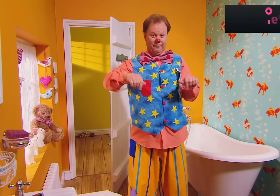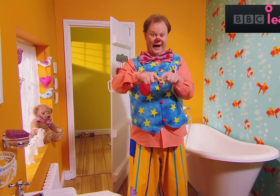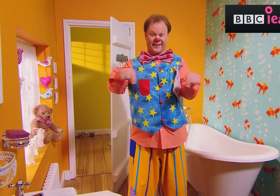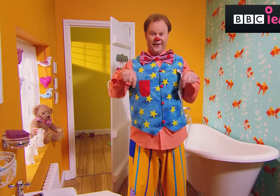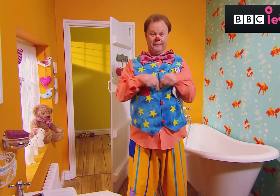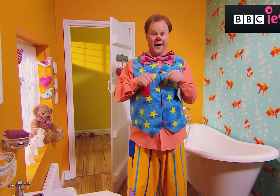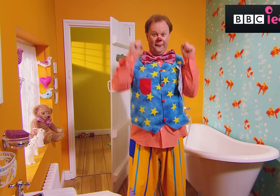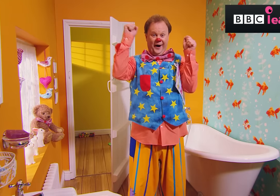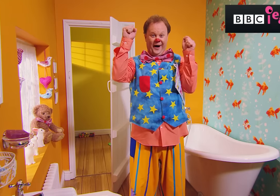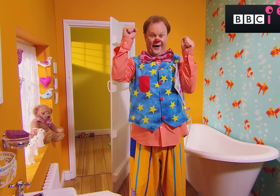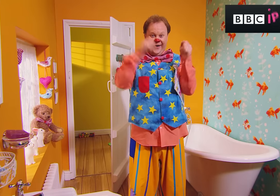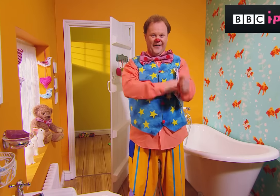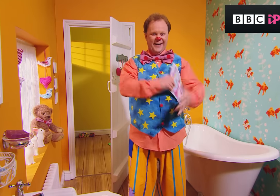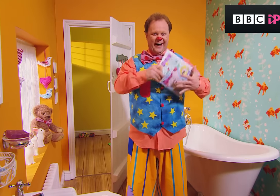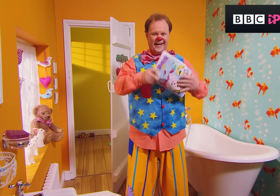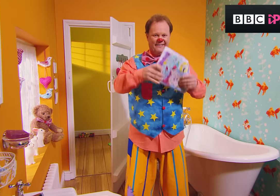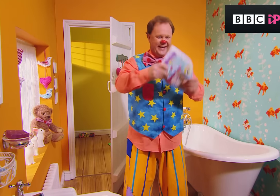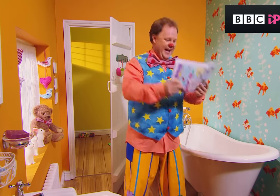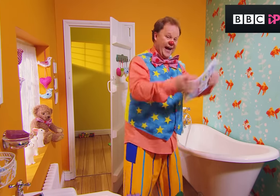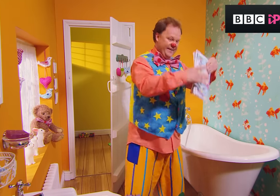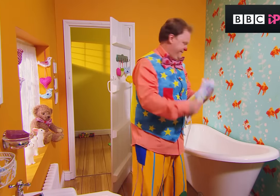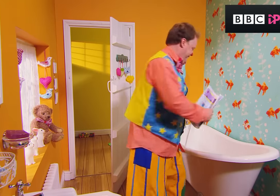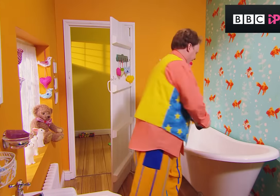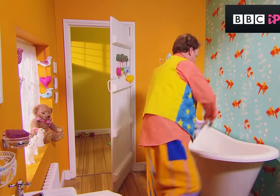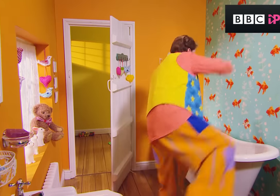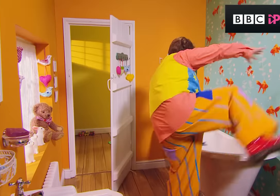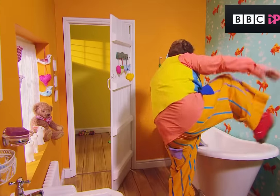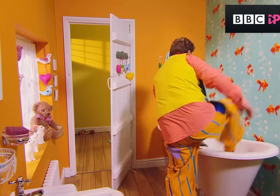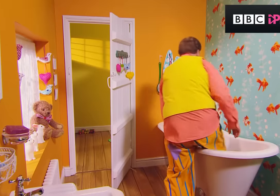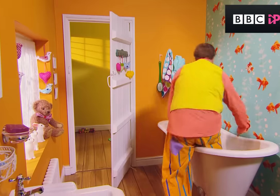bathroom